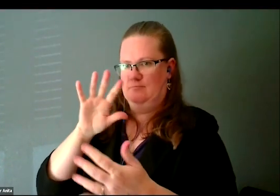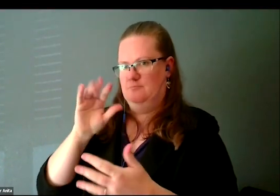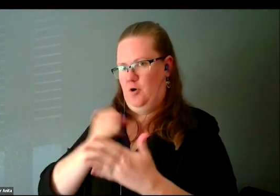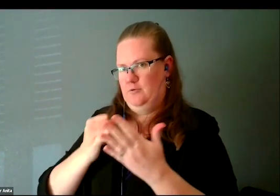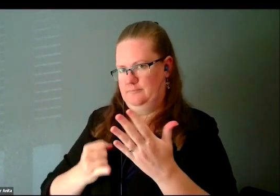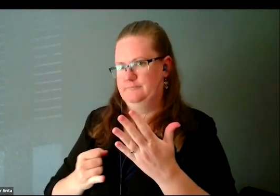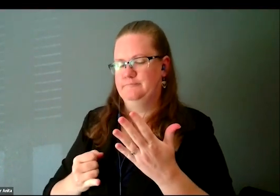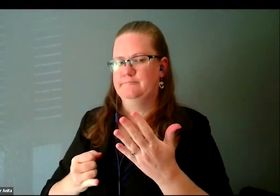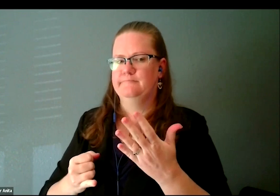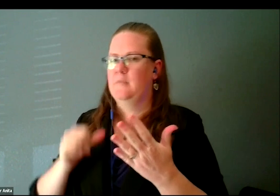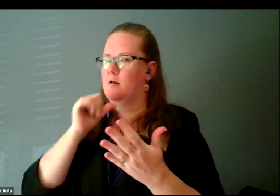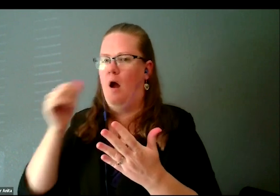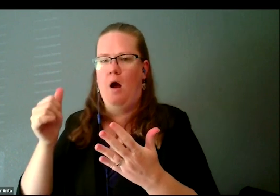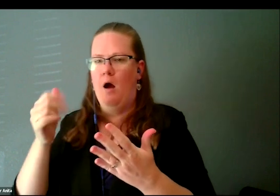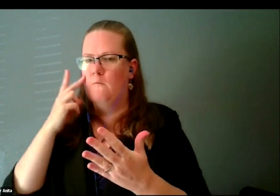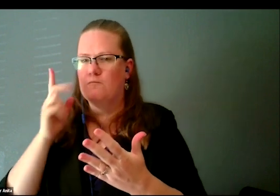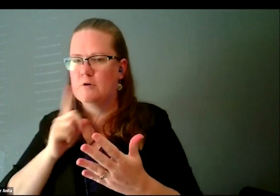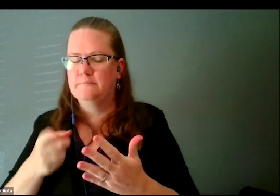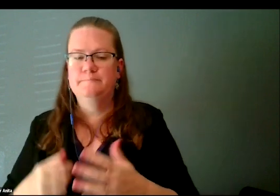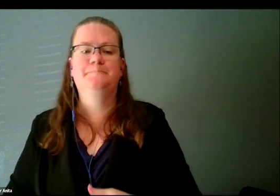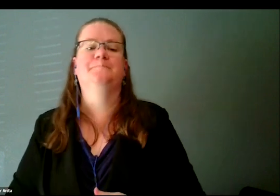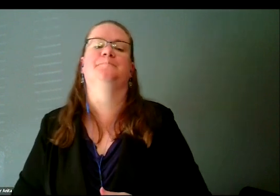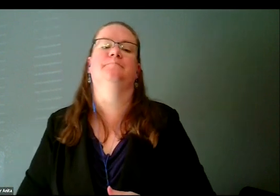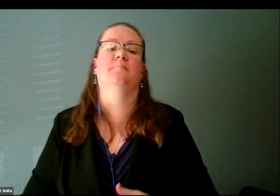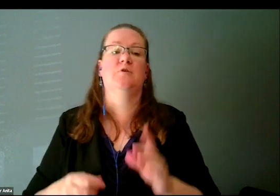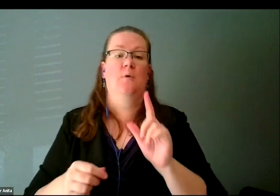On the left side of this slide, I have some abstract art.